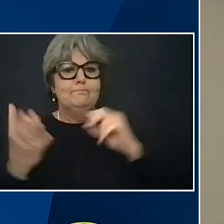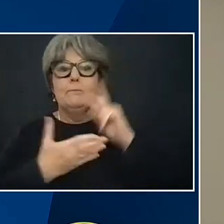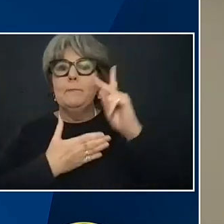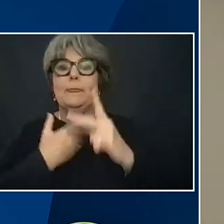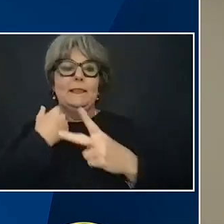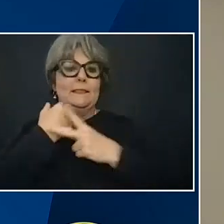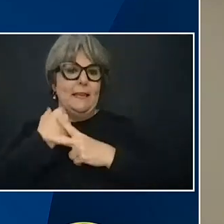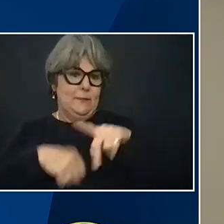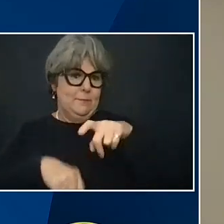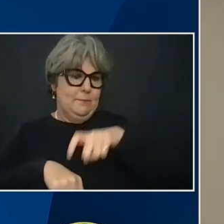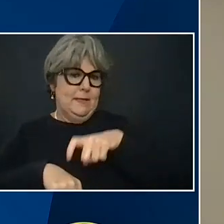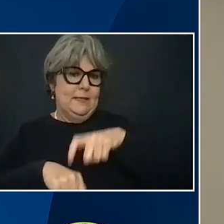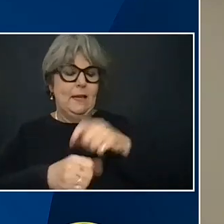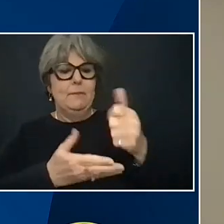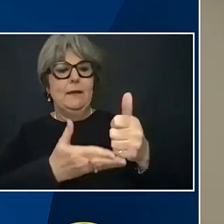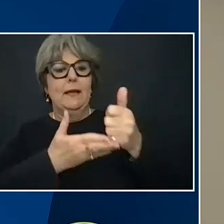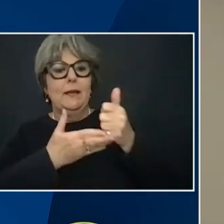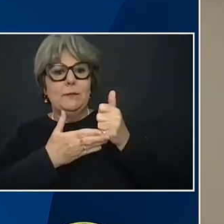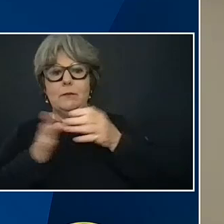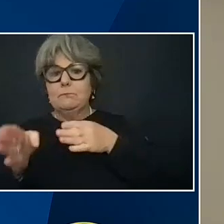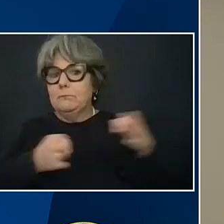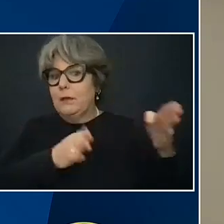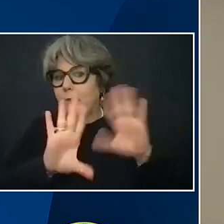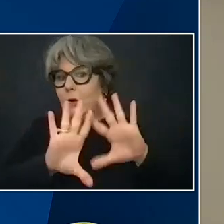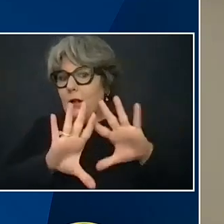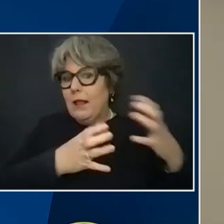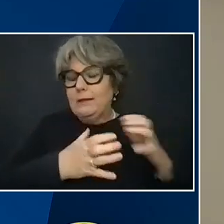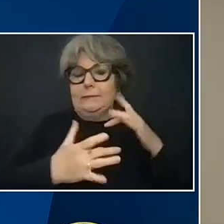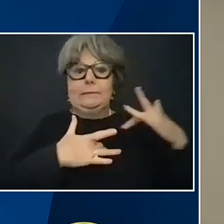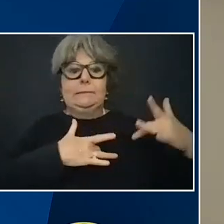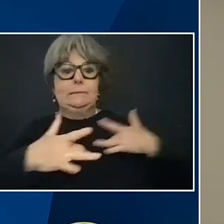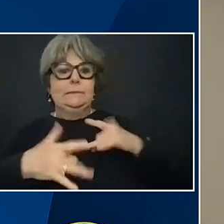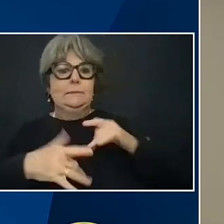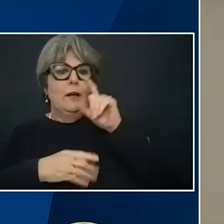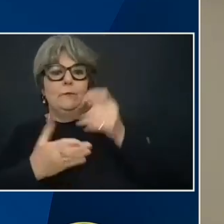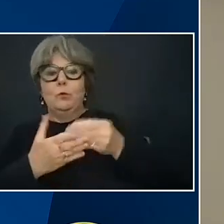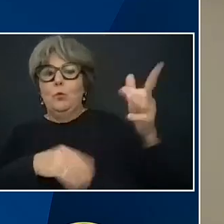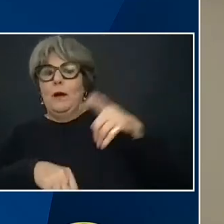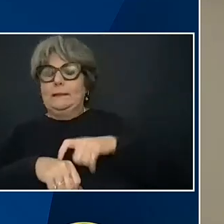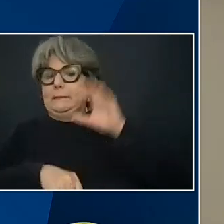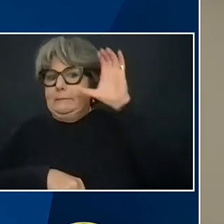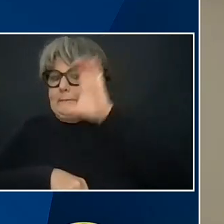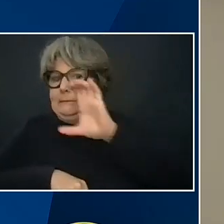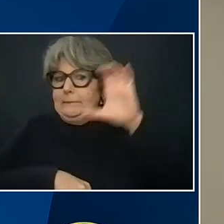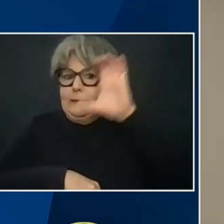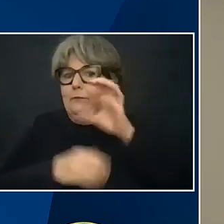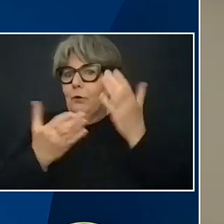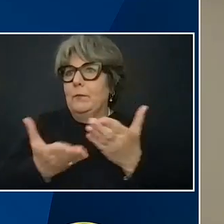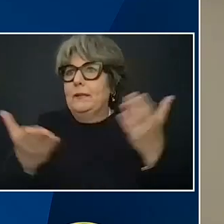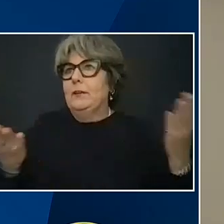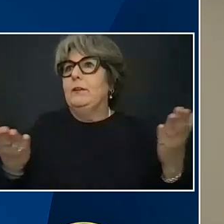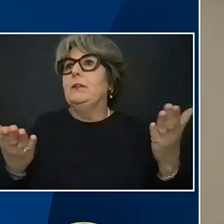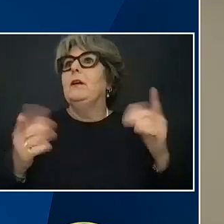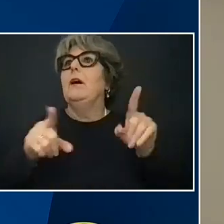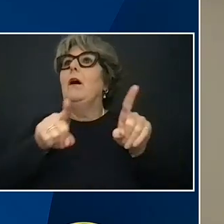It helps me get prepared for my classes so I don't have to worry and waste a lot of time searching for my materials. I can also access my textbook right inside